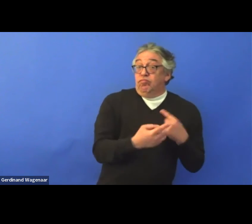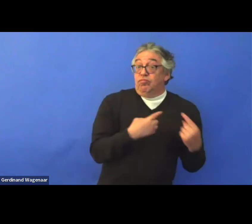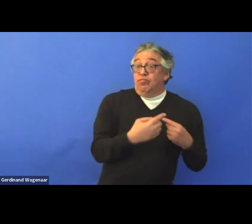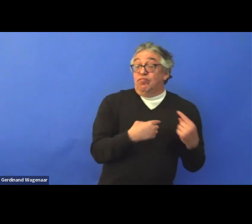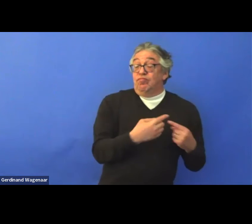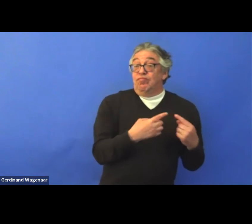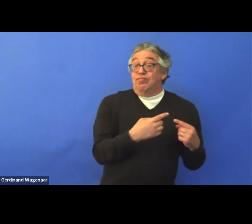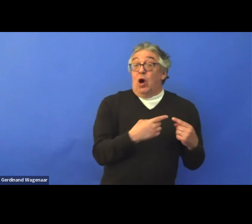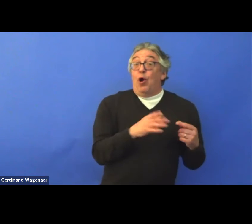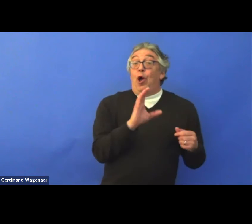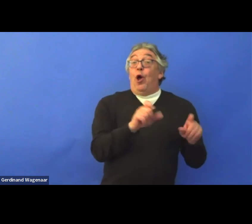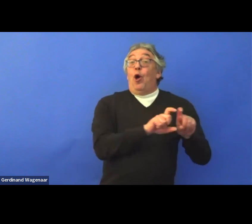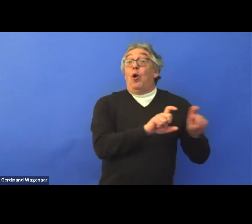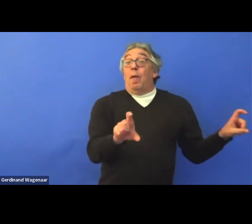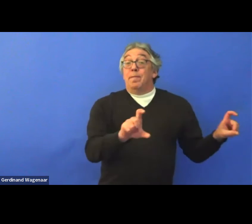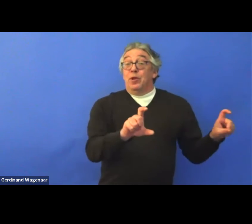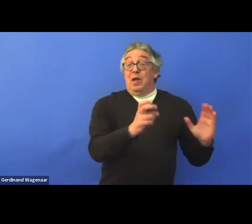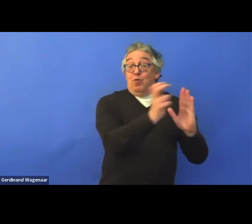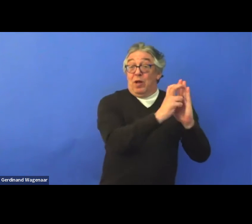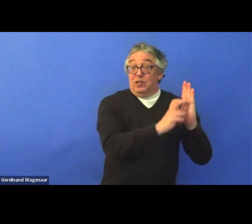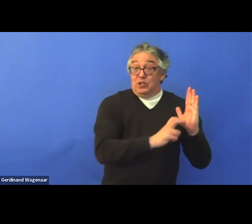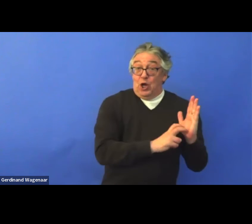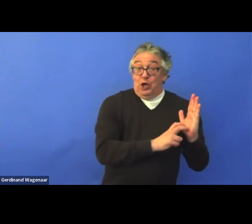We have organized a follow-up